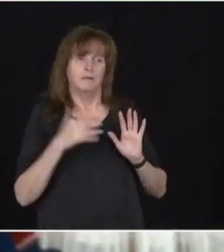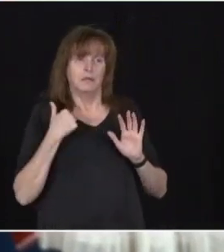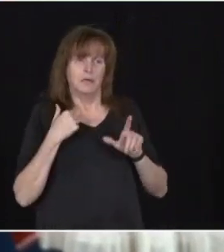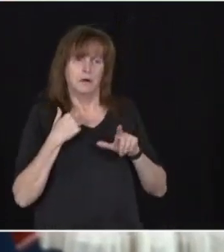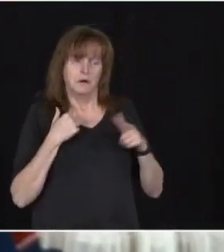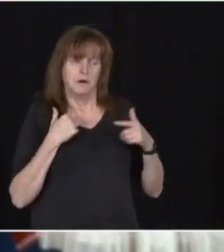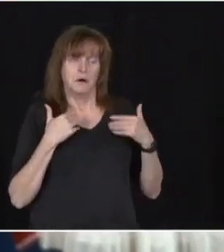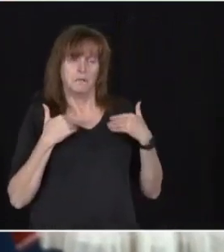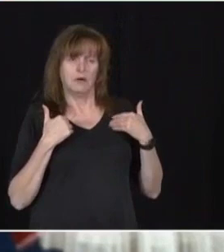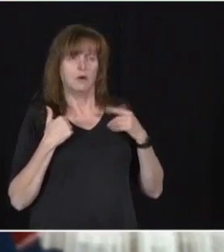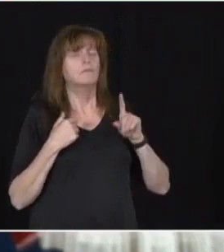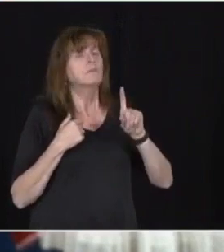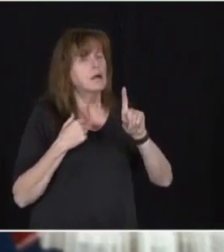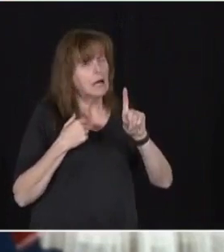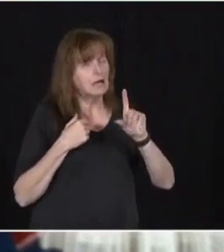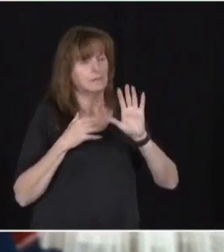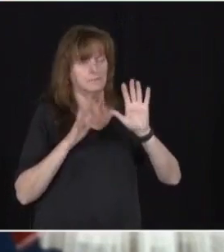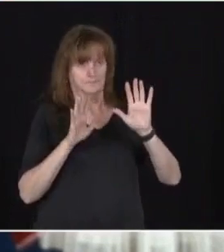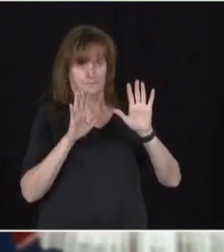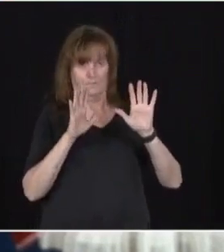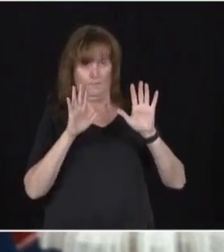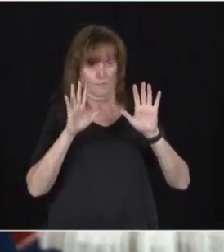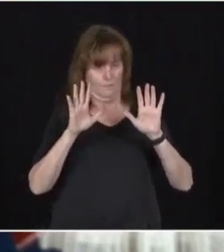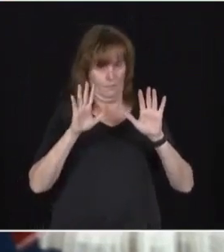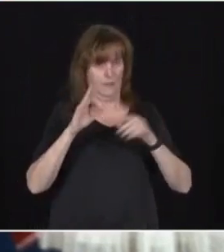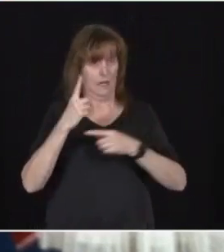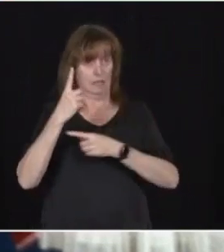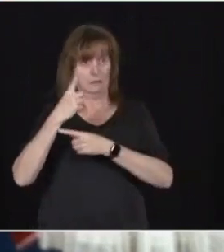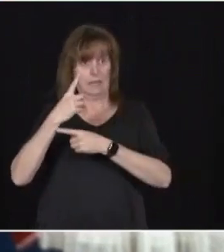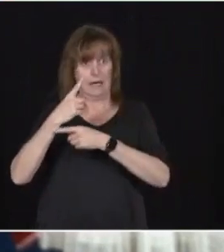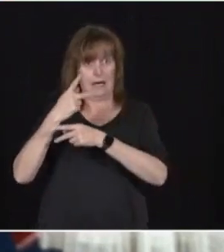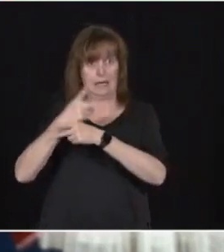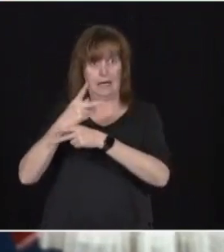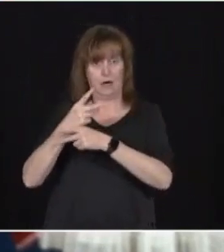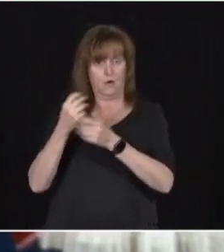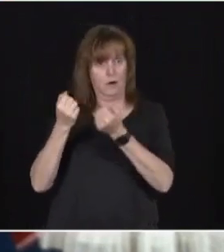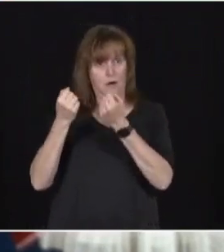go back to the minister, there's a big difference between get